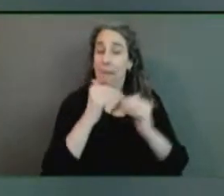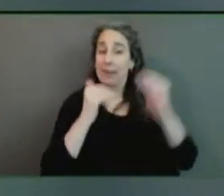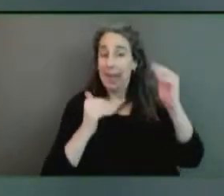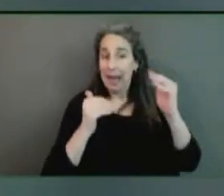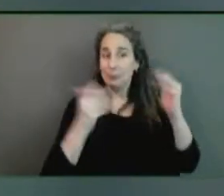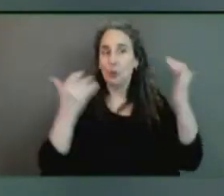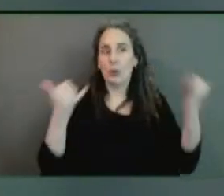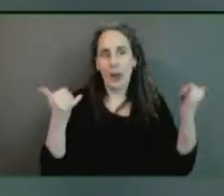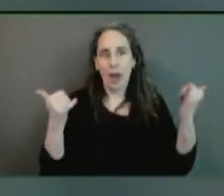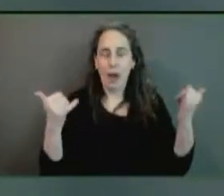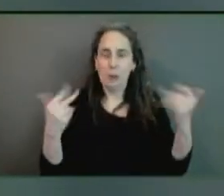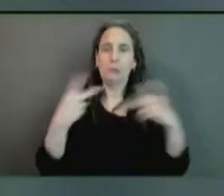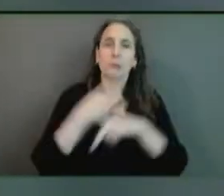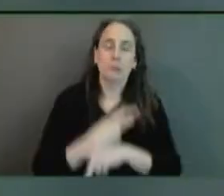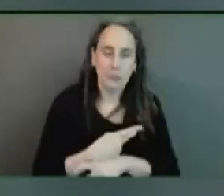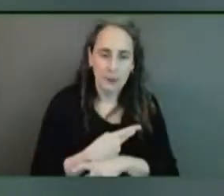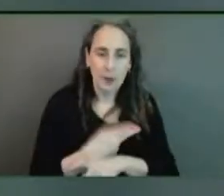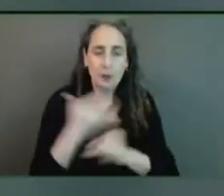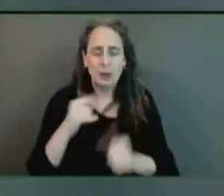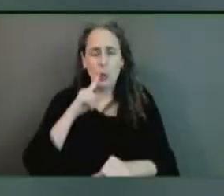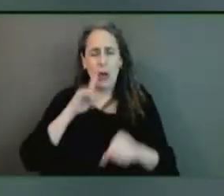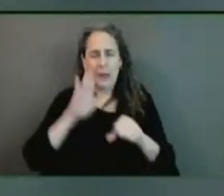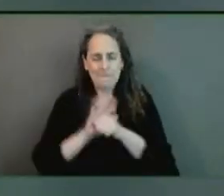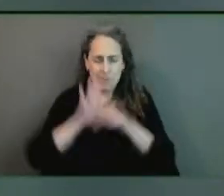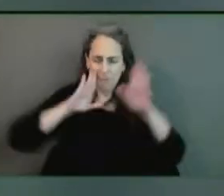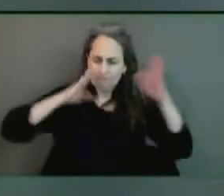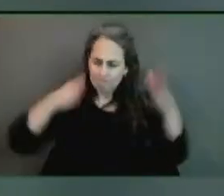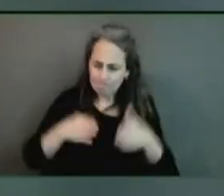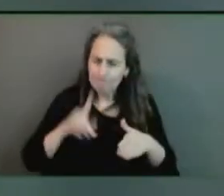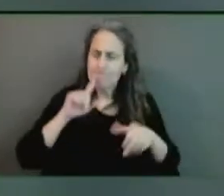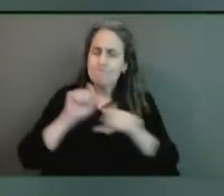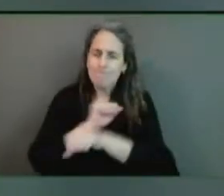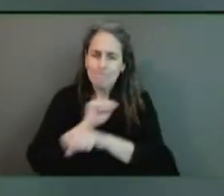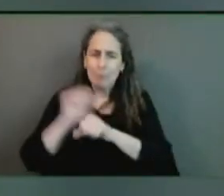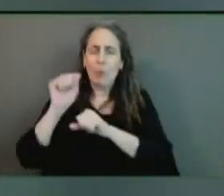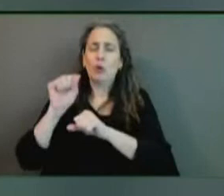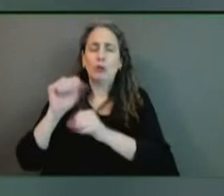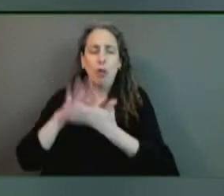that existed whin ose various groups prior to the pandemic. And so that's why that